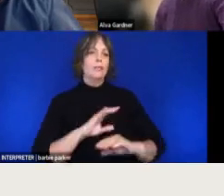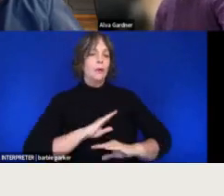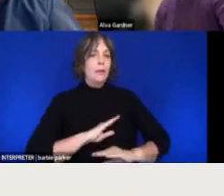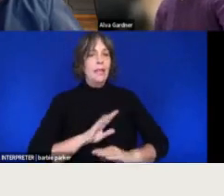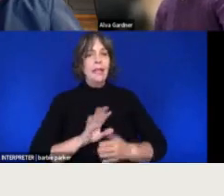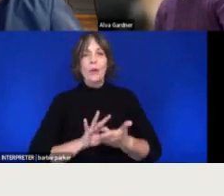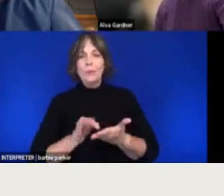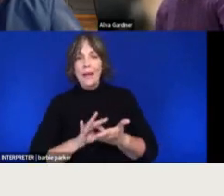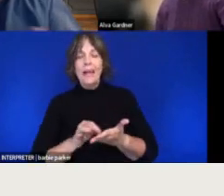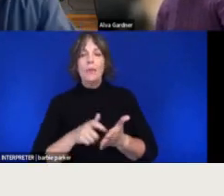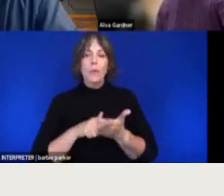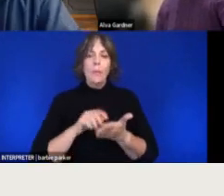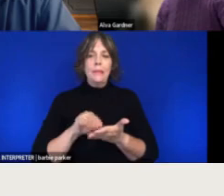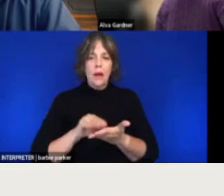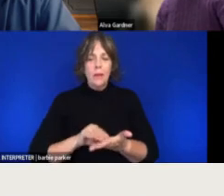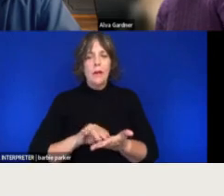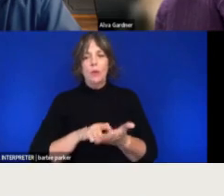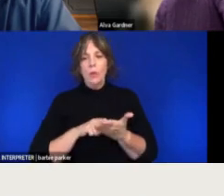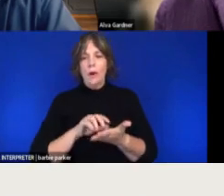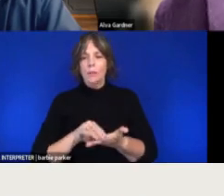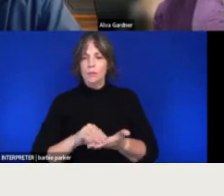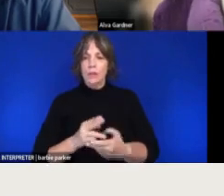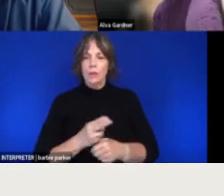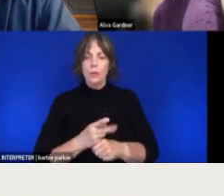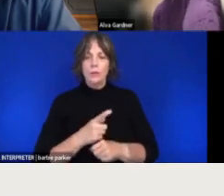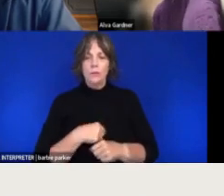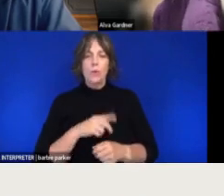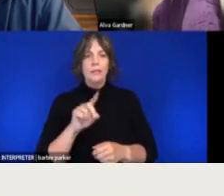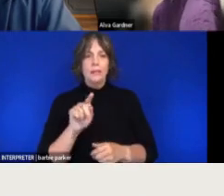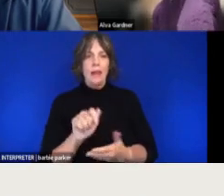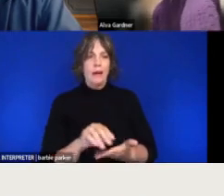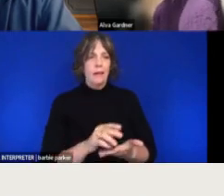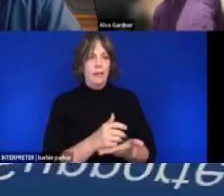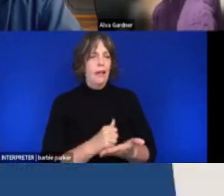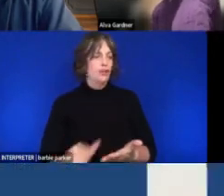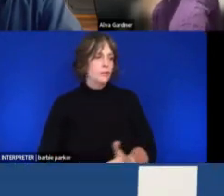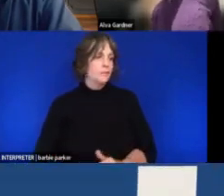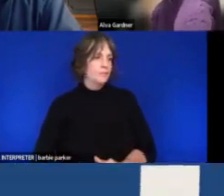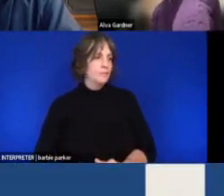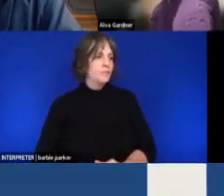requirements that we can use for data collection. So we want to think about that the fifth